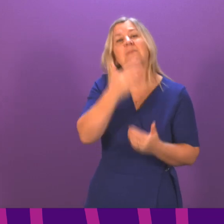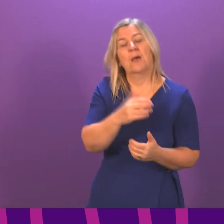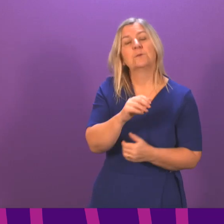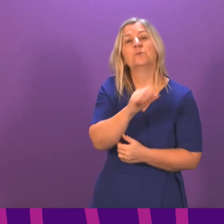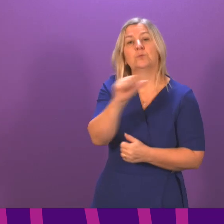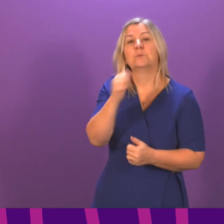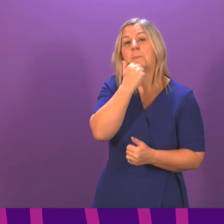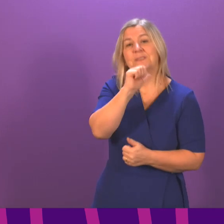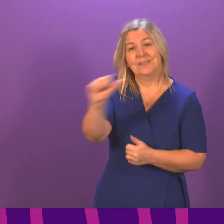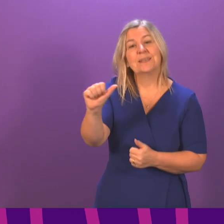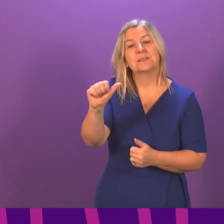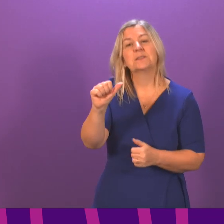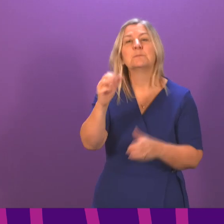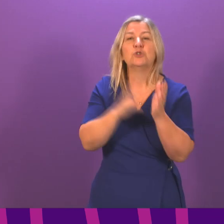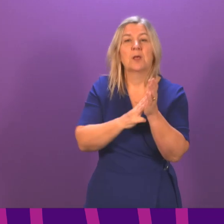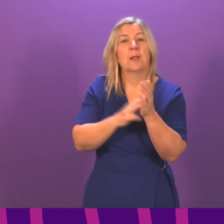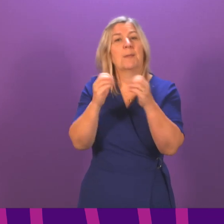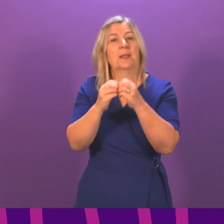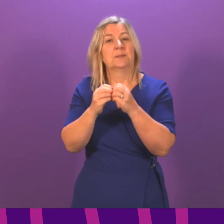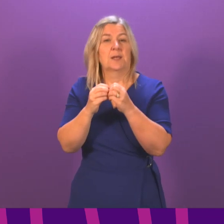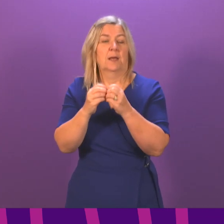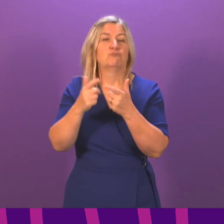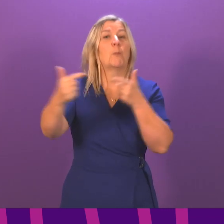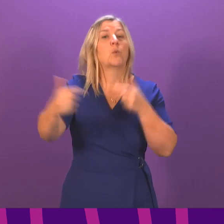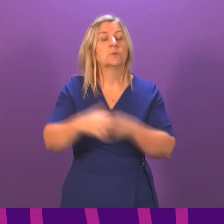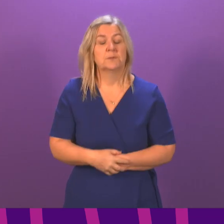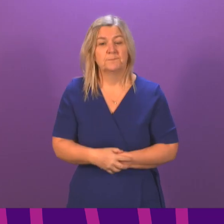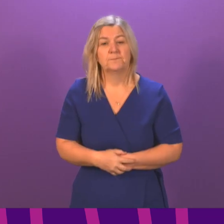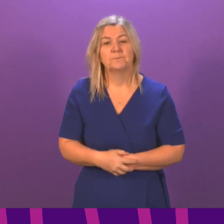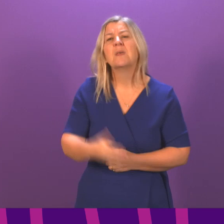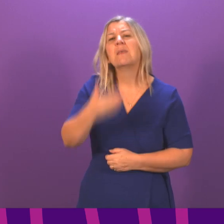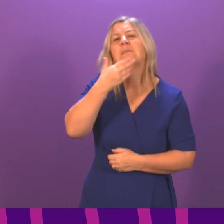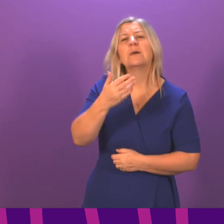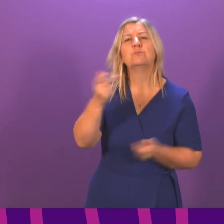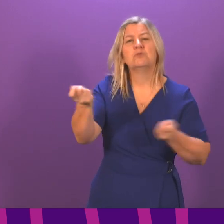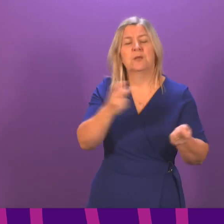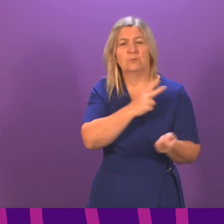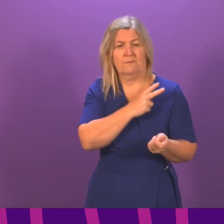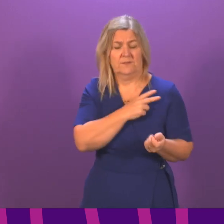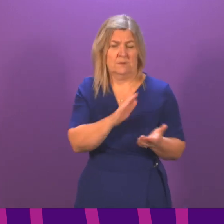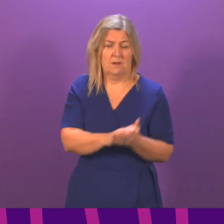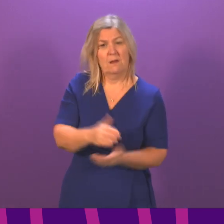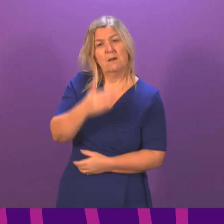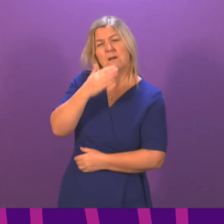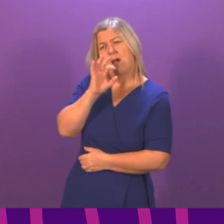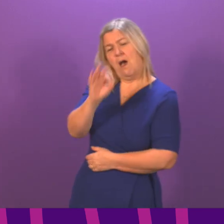joins us remotely. 6. Michelle Ballantyne (South Scotland) (Ind): To ask the First Minister for what reason